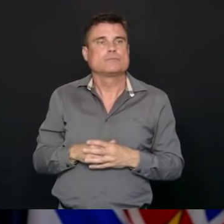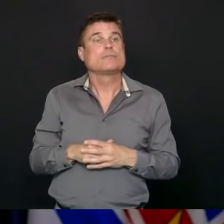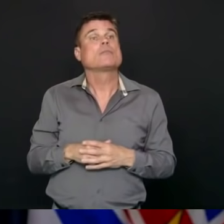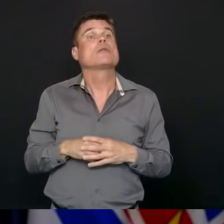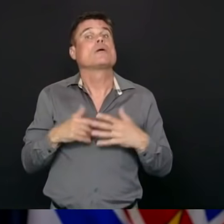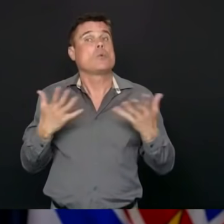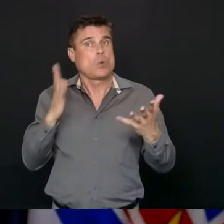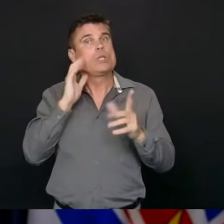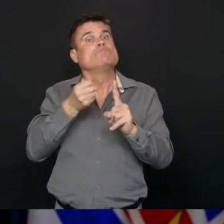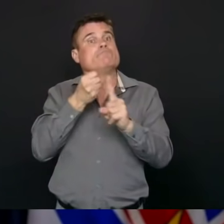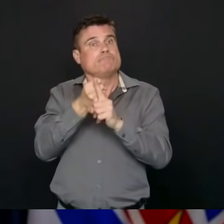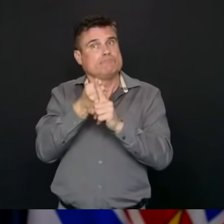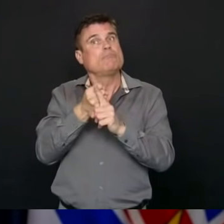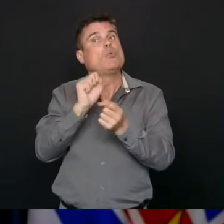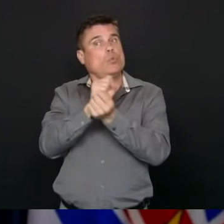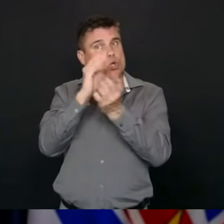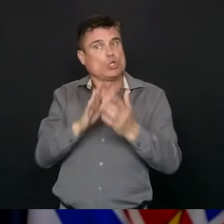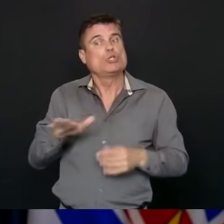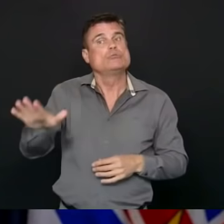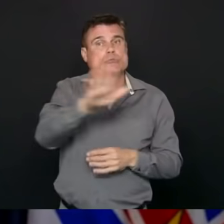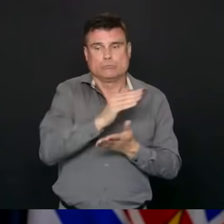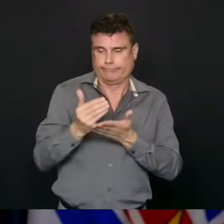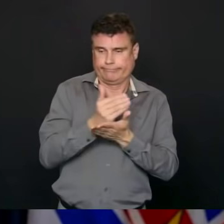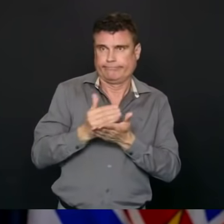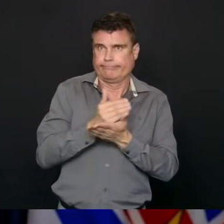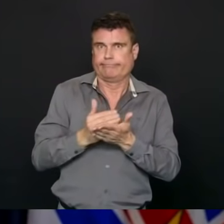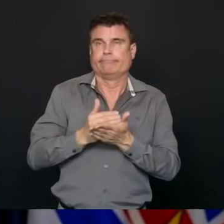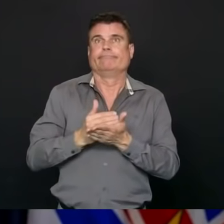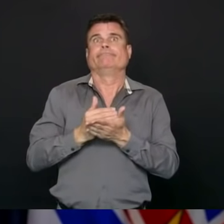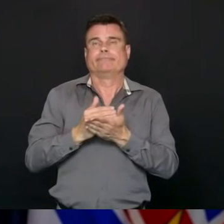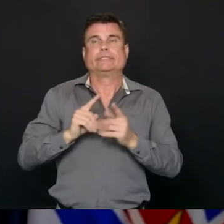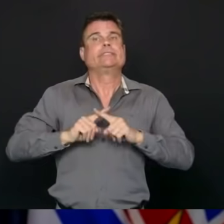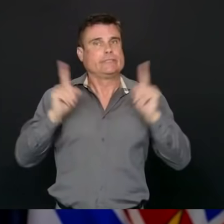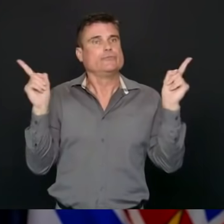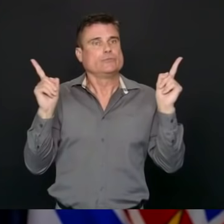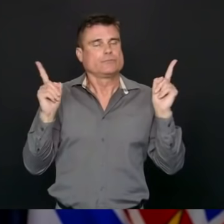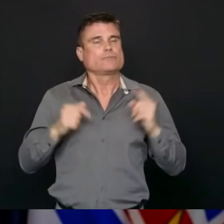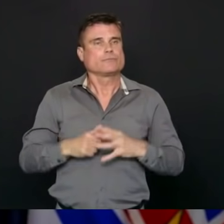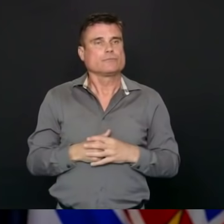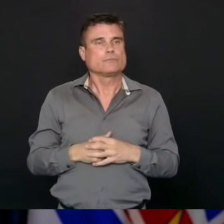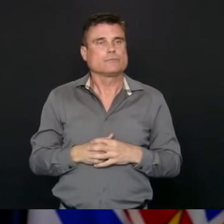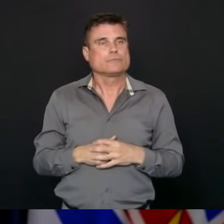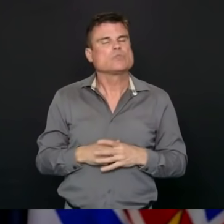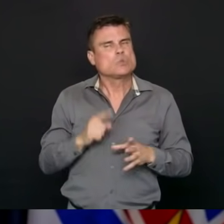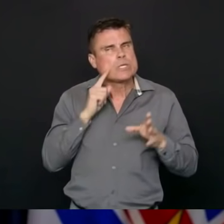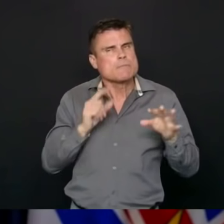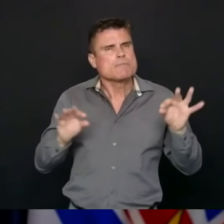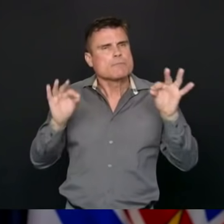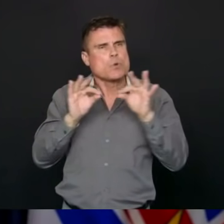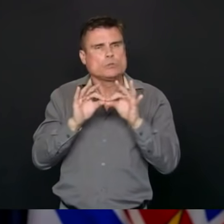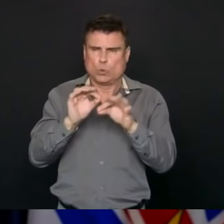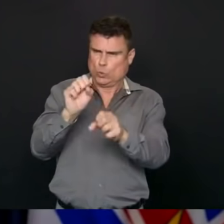who deliver important care to residents and patients. The work they do and where they do it is work that patients and residents and